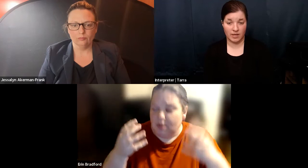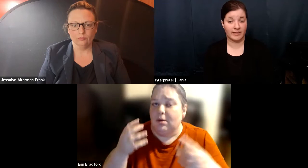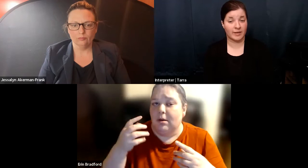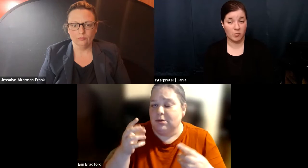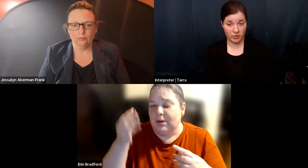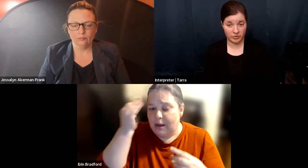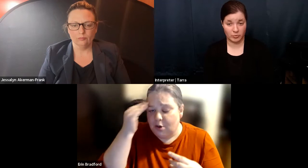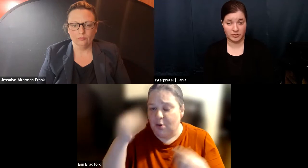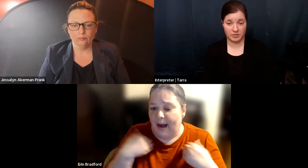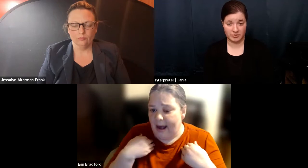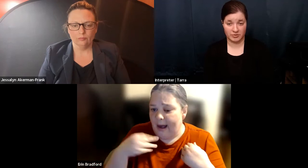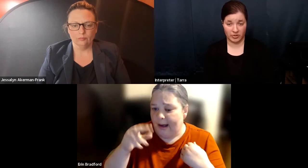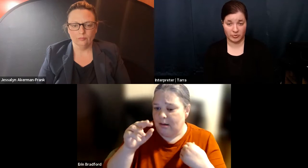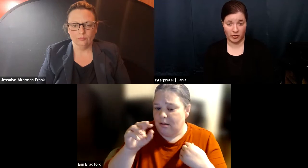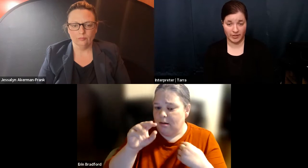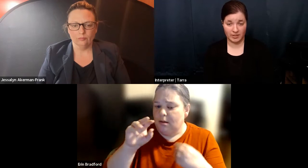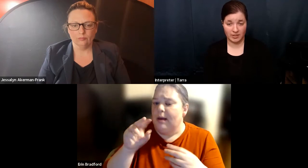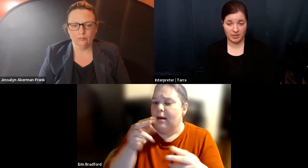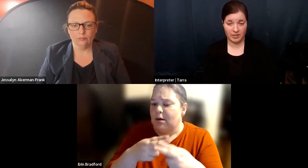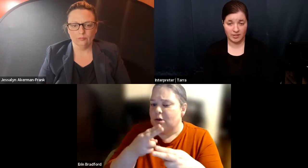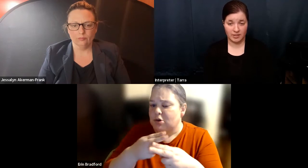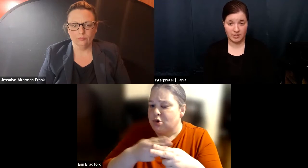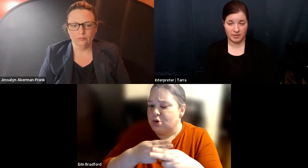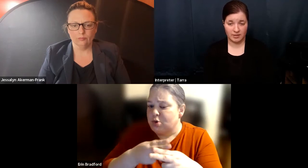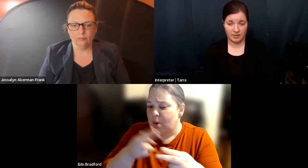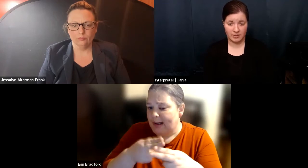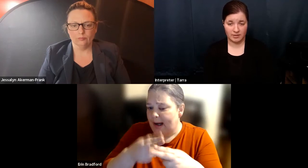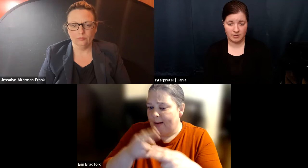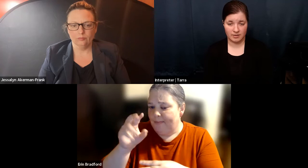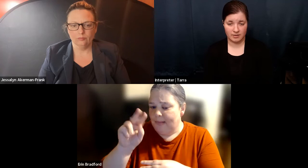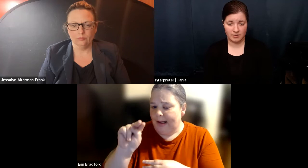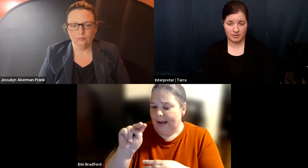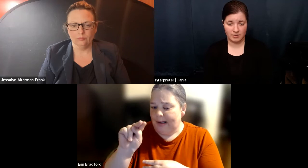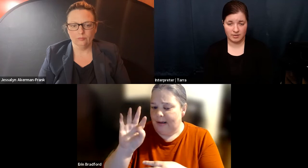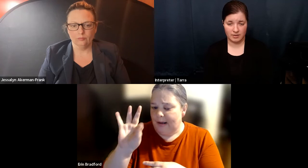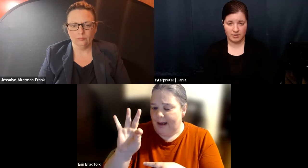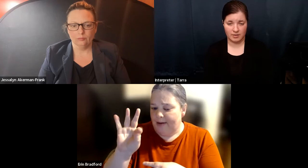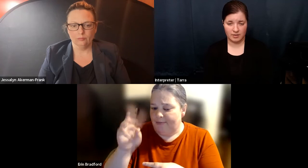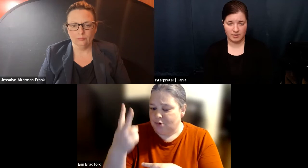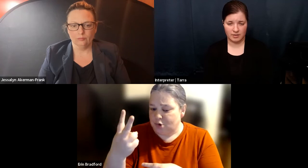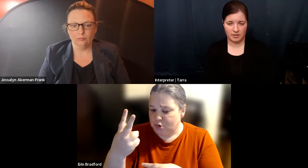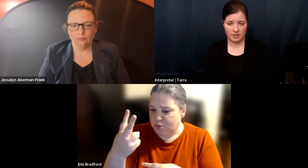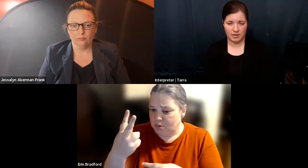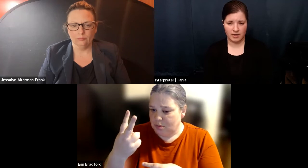And, so, they decided to do radiation.